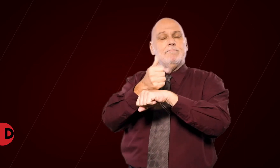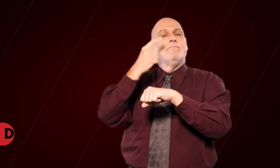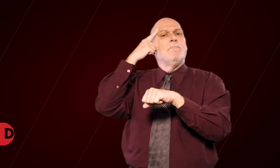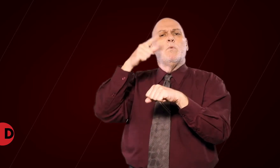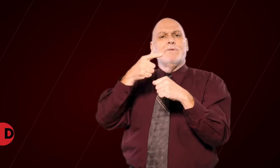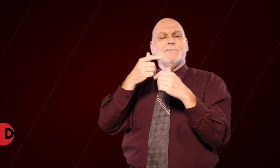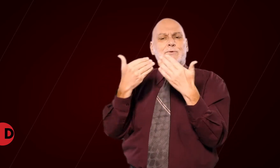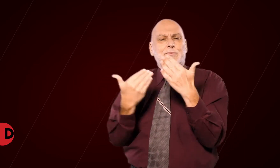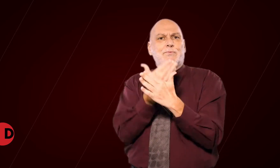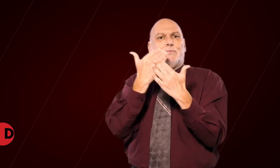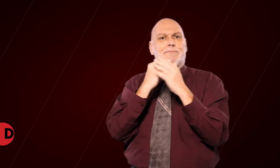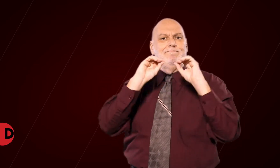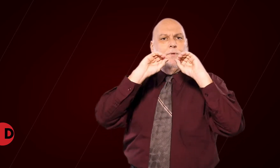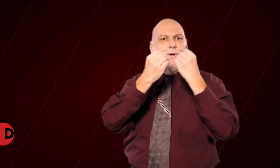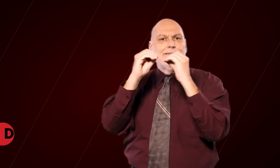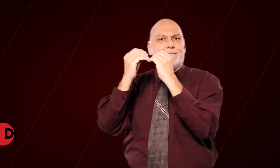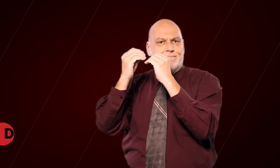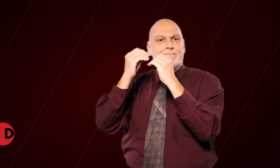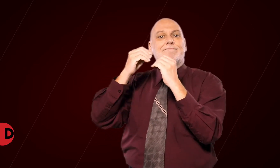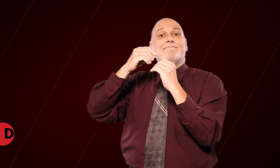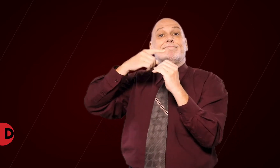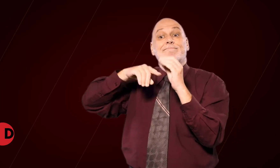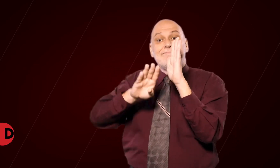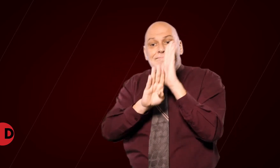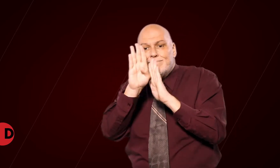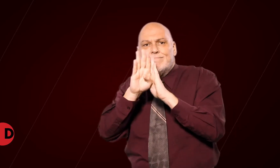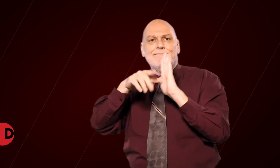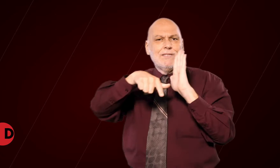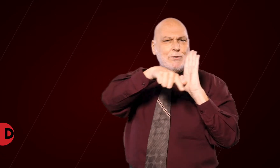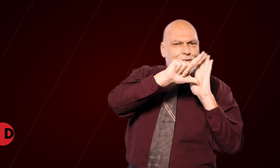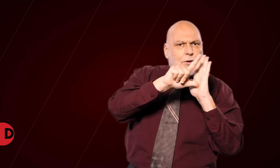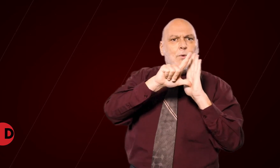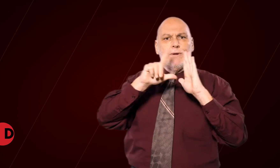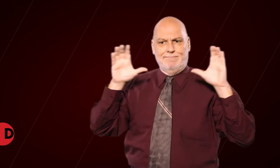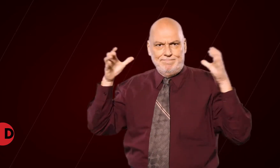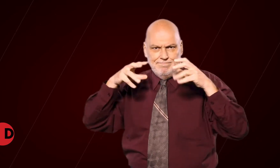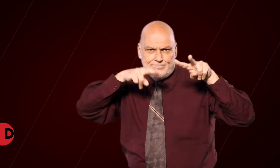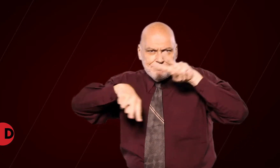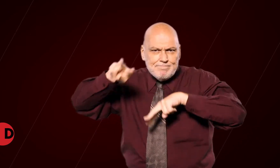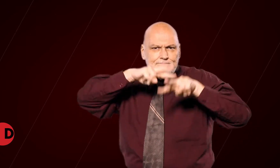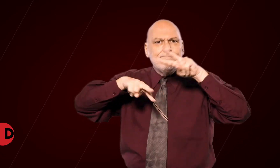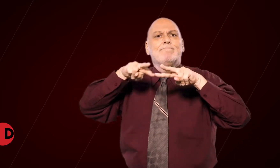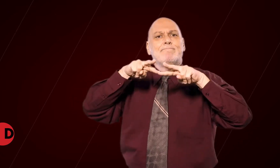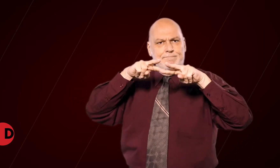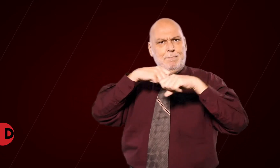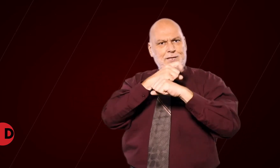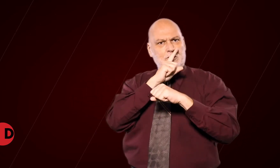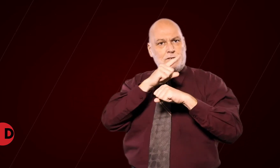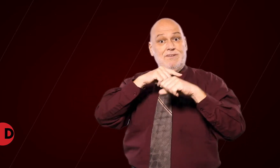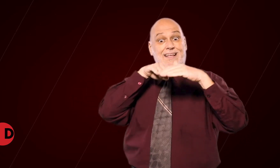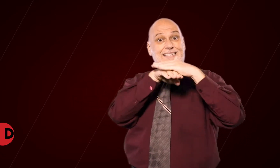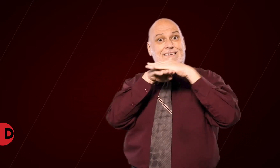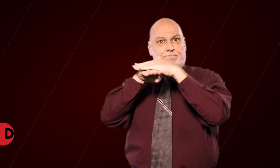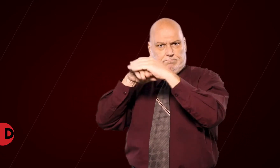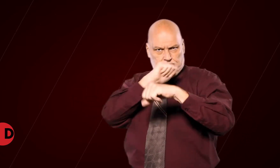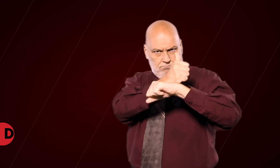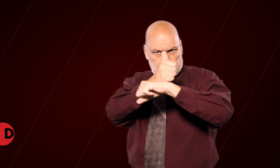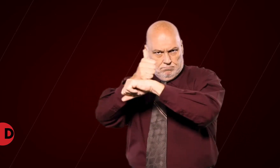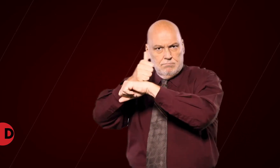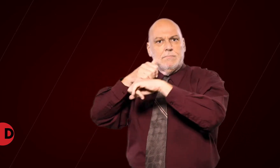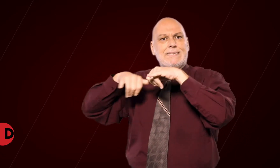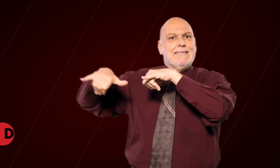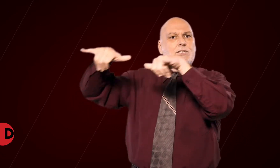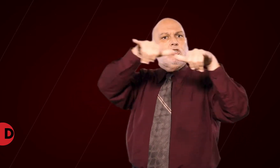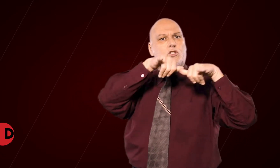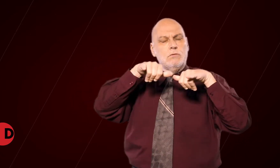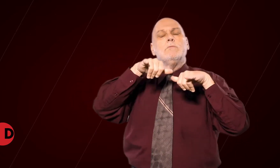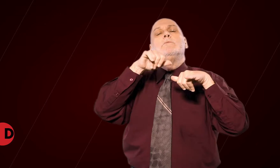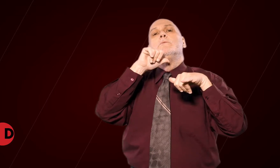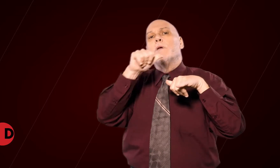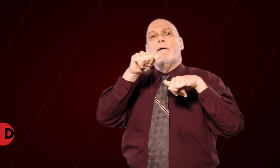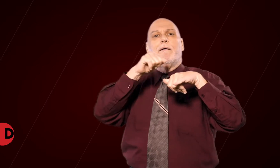The Act also established a new organization to develop and review